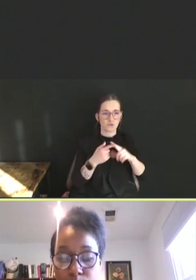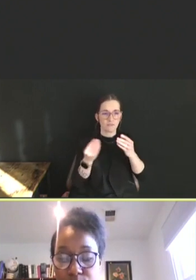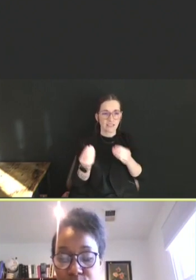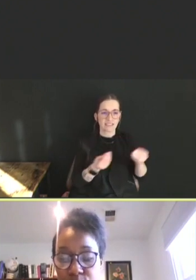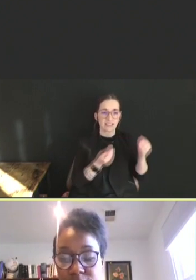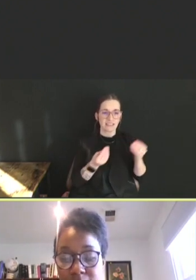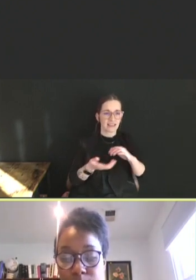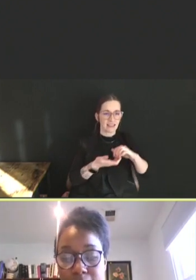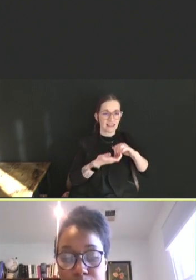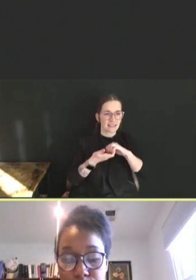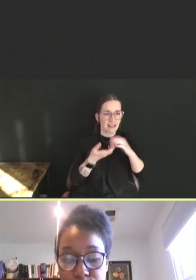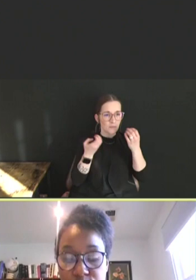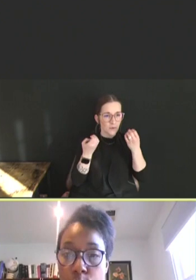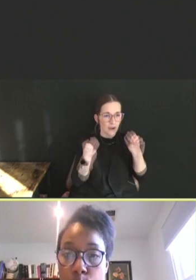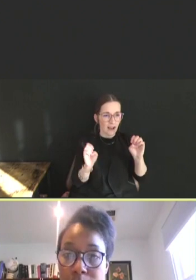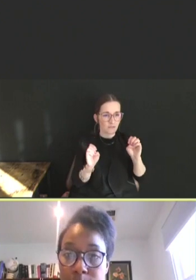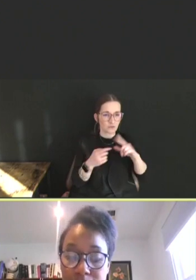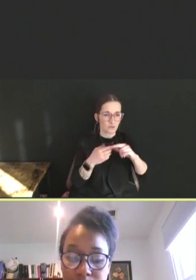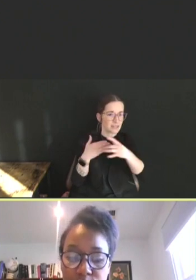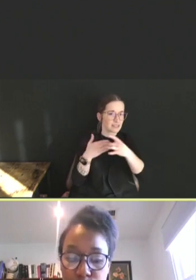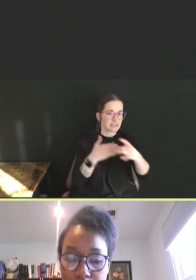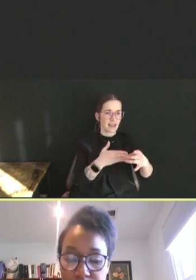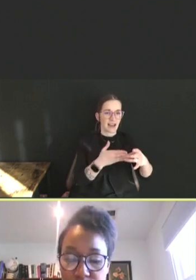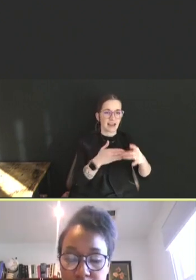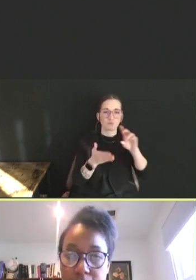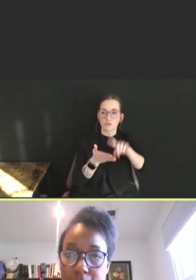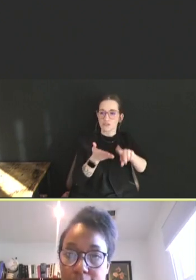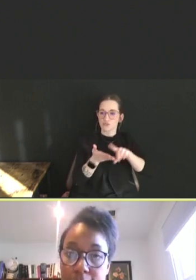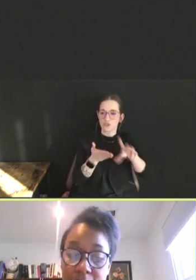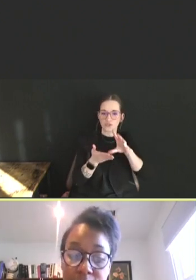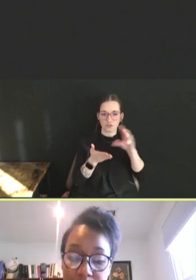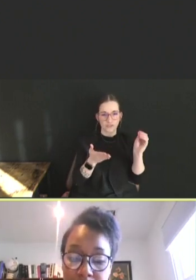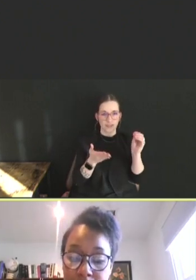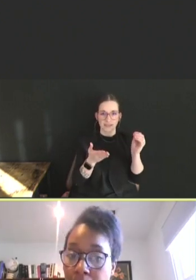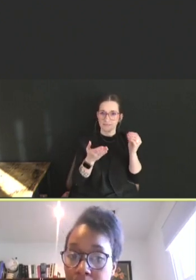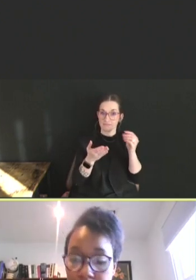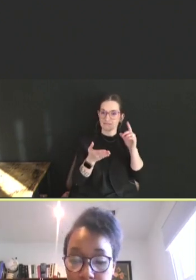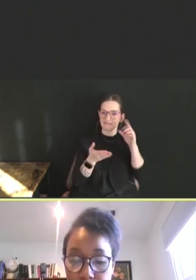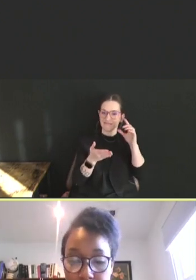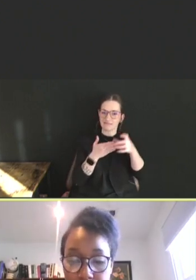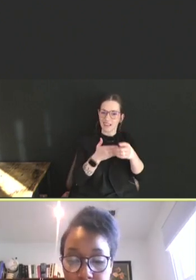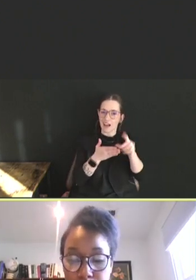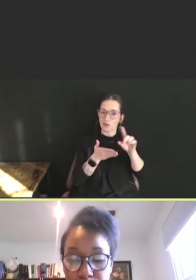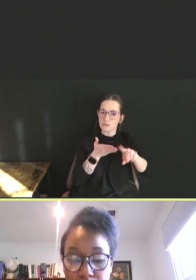research and development efforts One specific strategy is to convene scientific meetings,